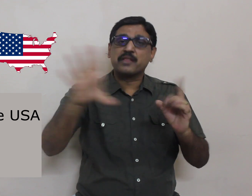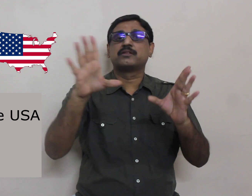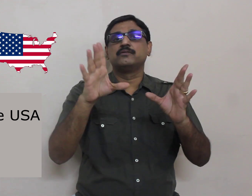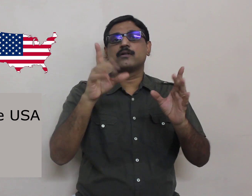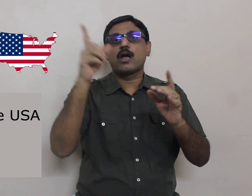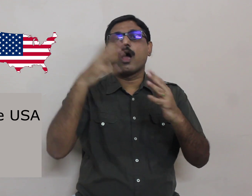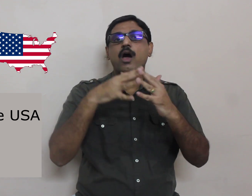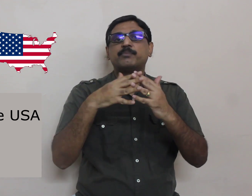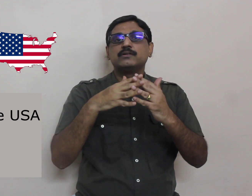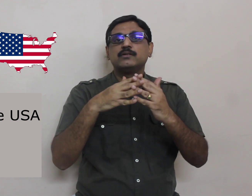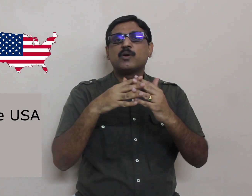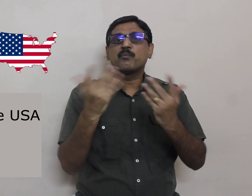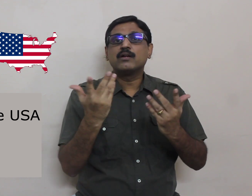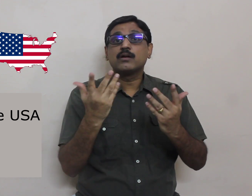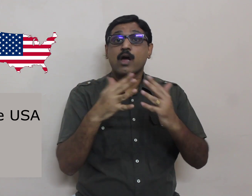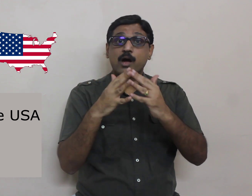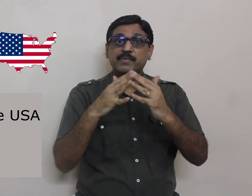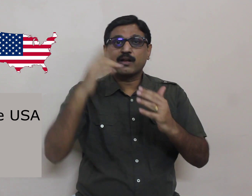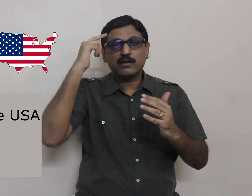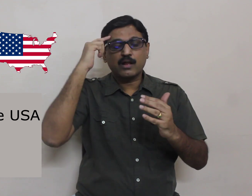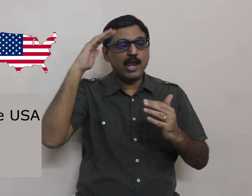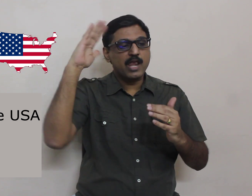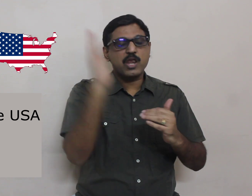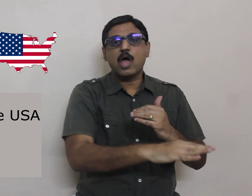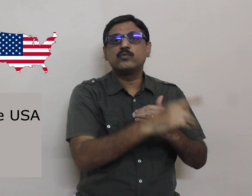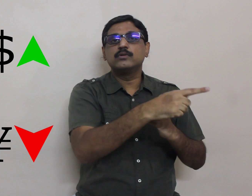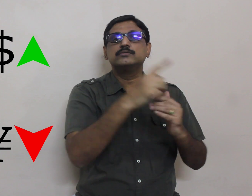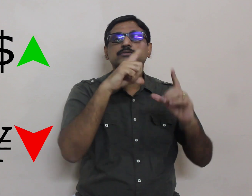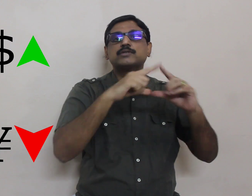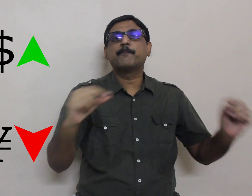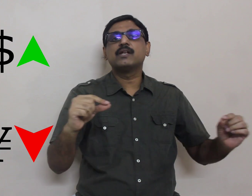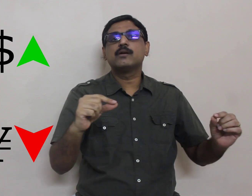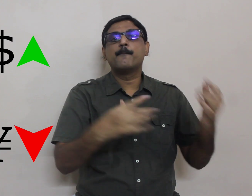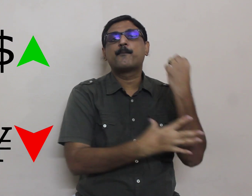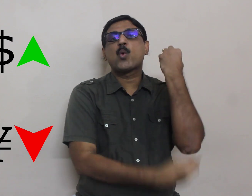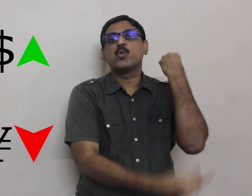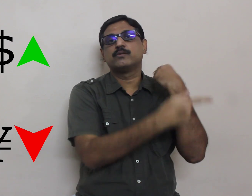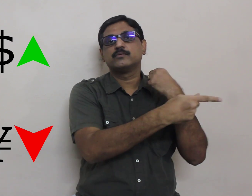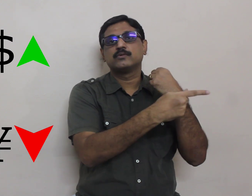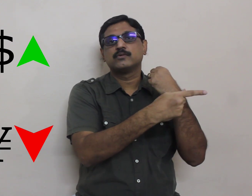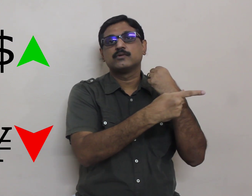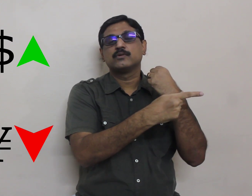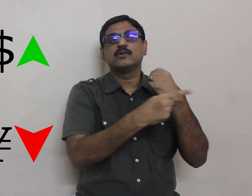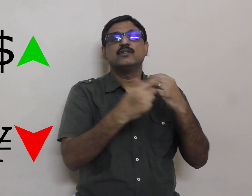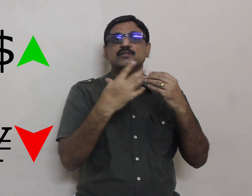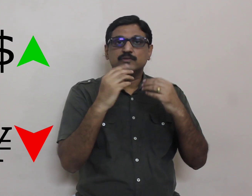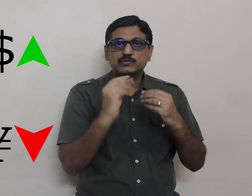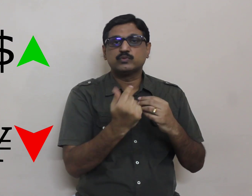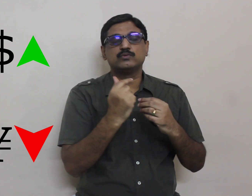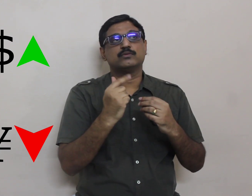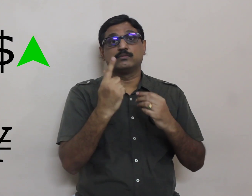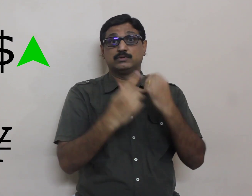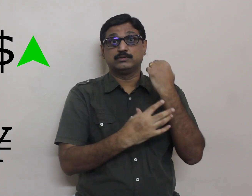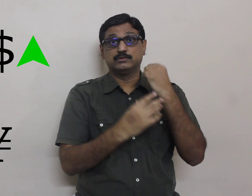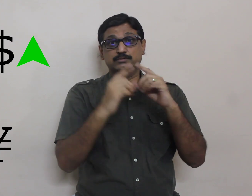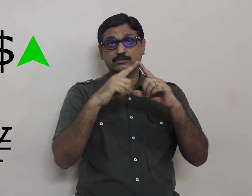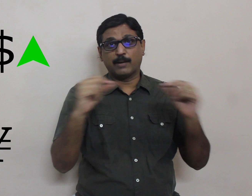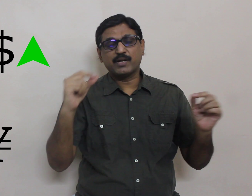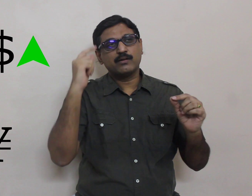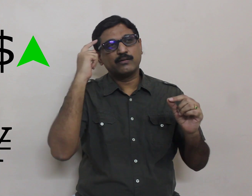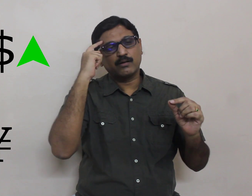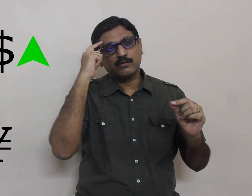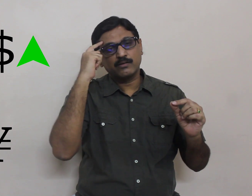Japan hated the USA because the US made Japan poor.